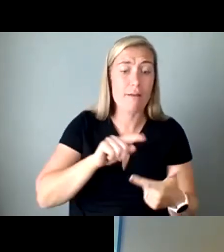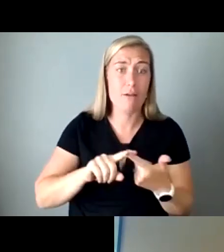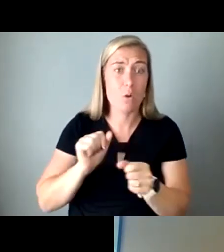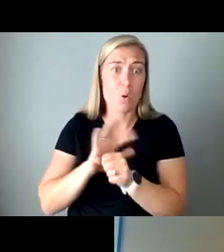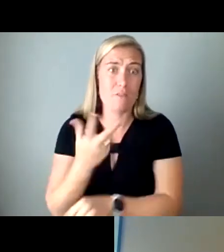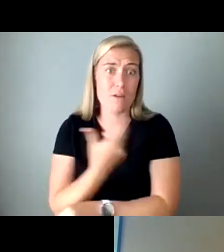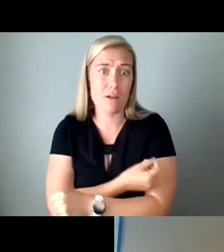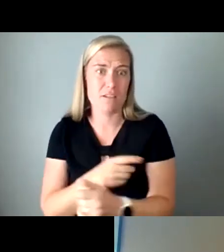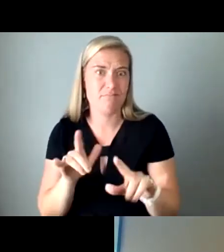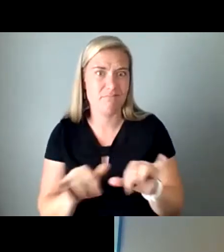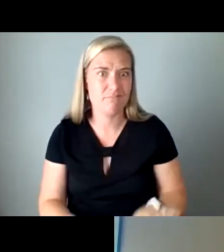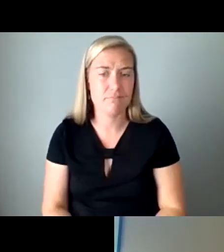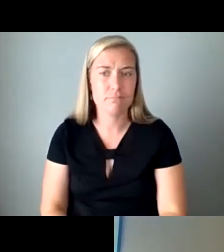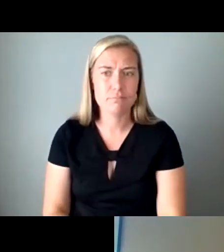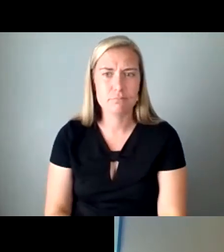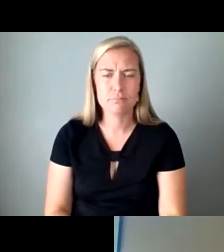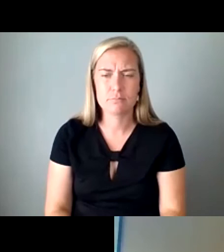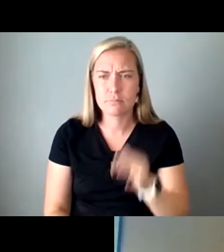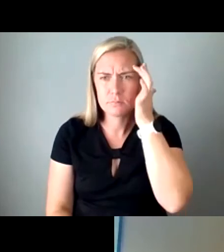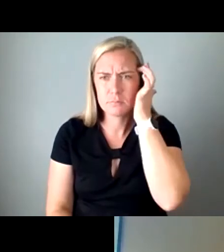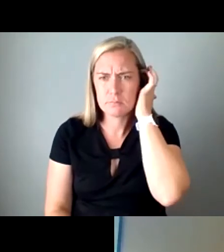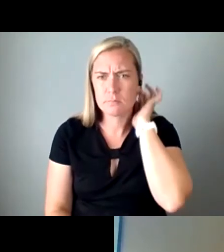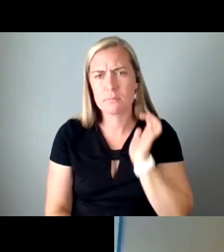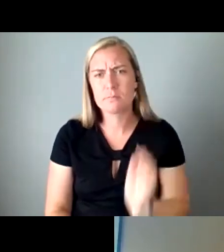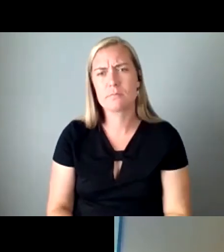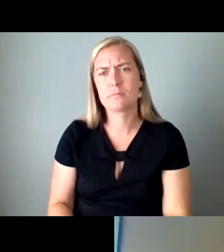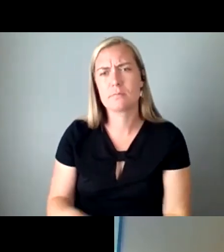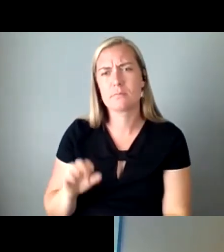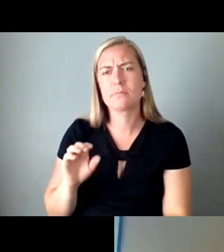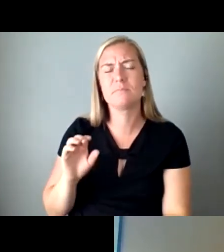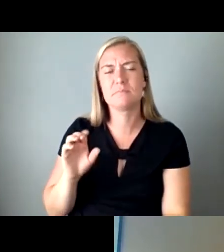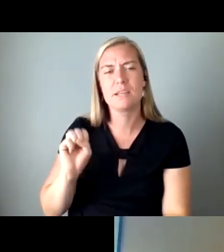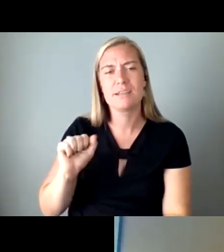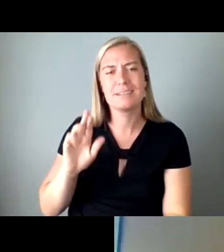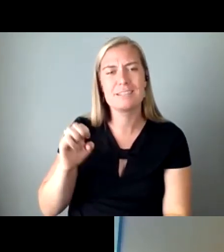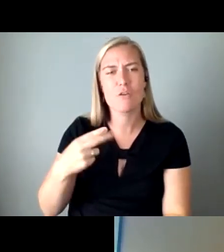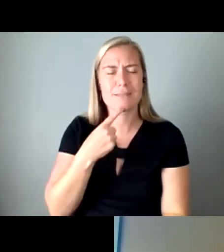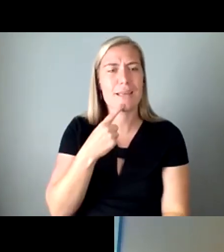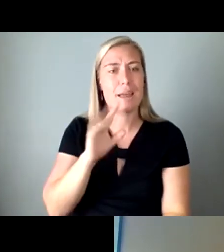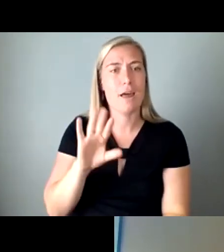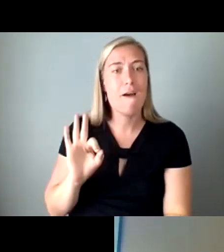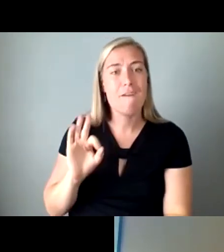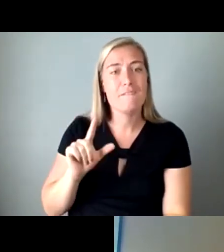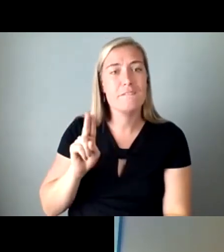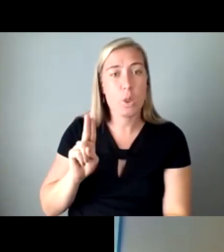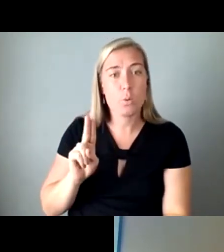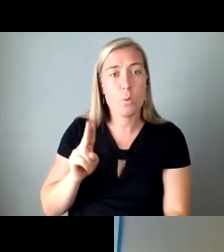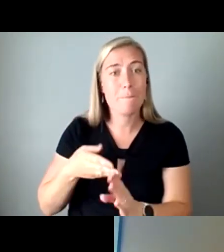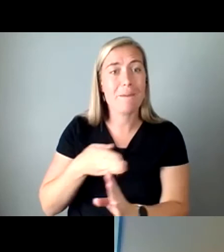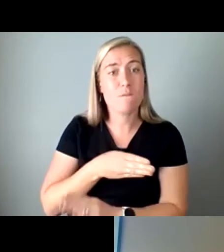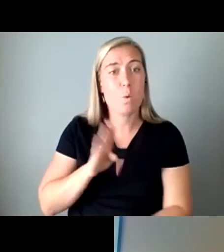Flu before boo. Right Dr. Branche? Yes, get your flu shot before Halloween.